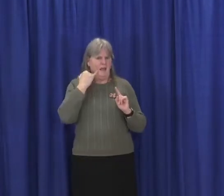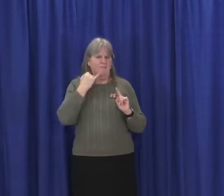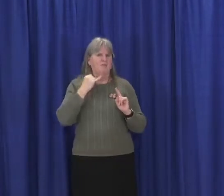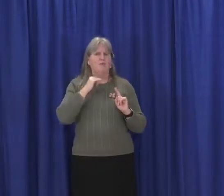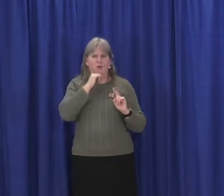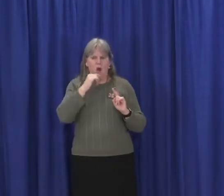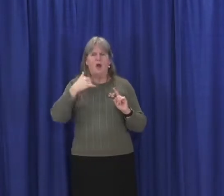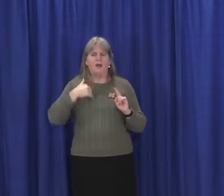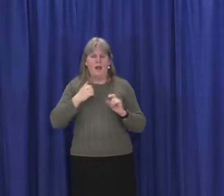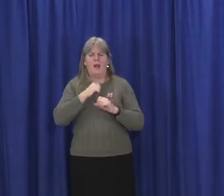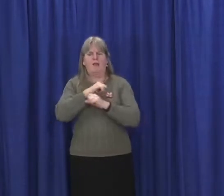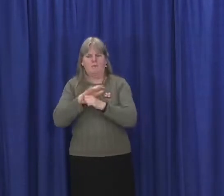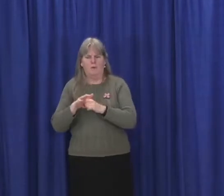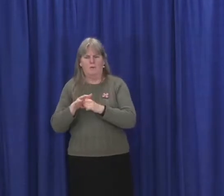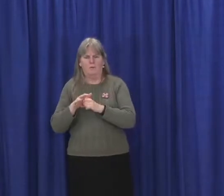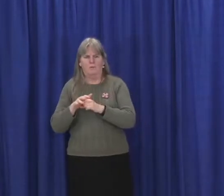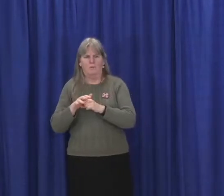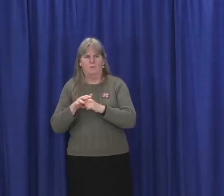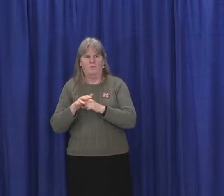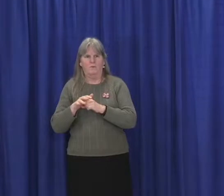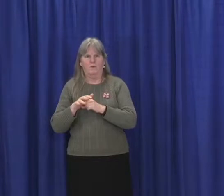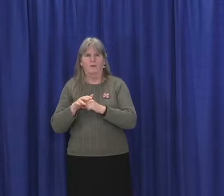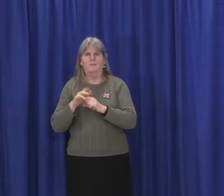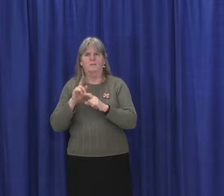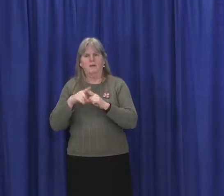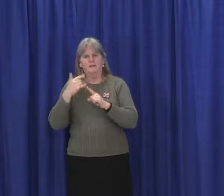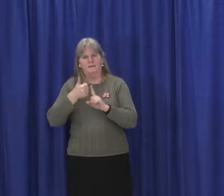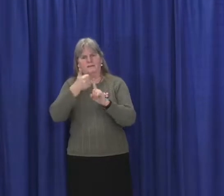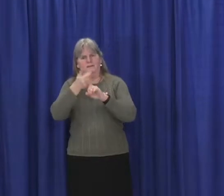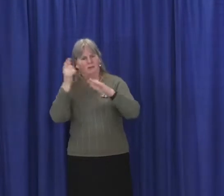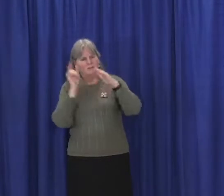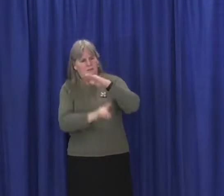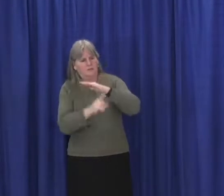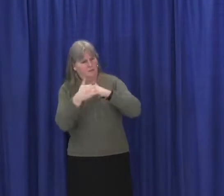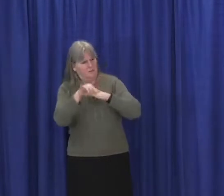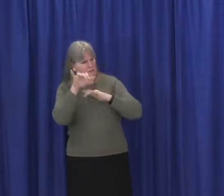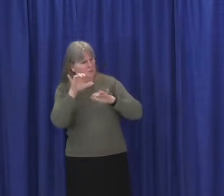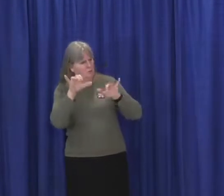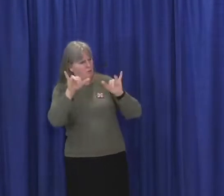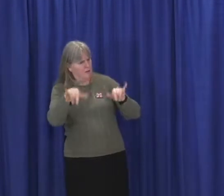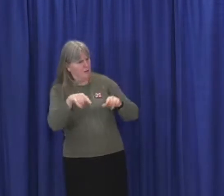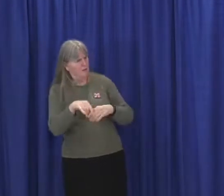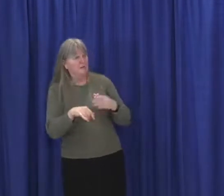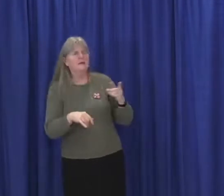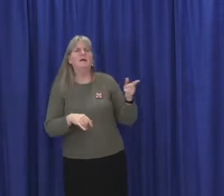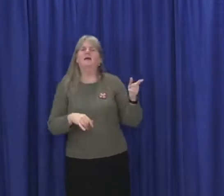COVID symptoms, you should isolate? Thanks Tim, for this question.